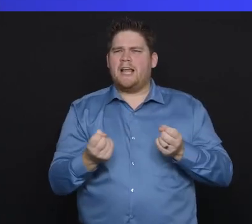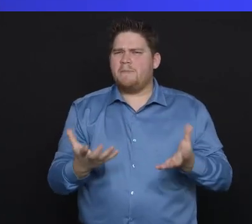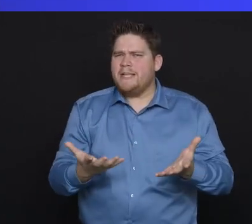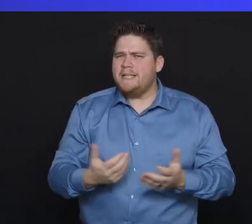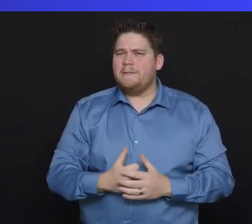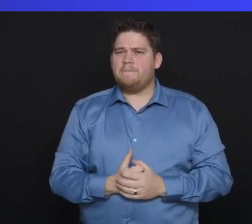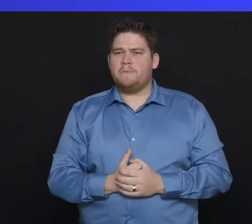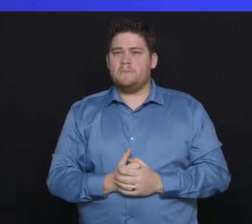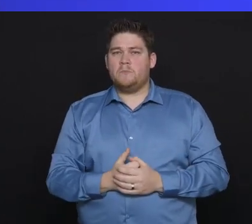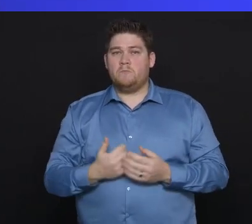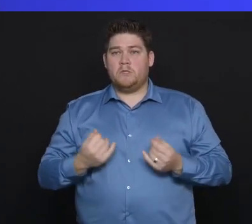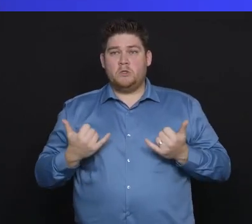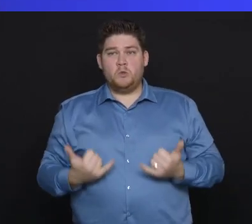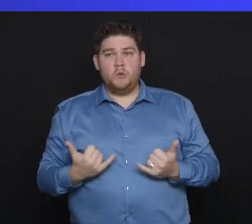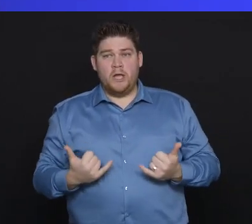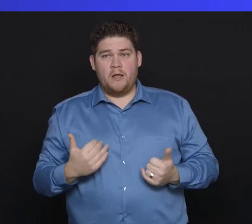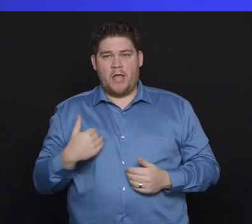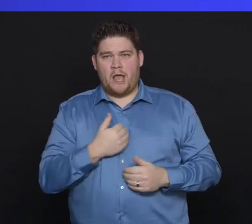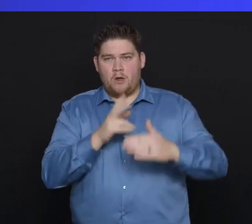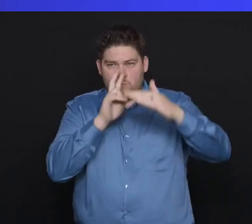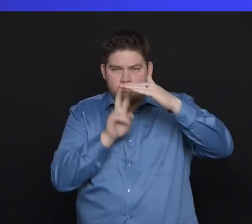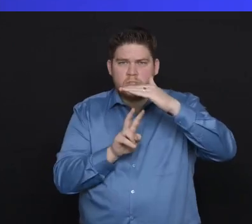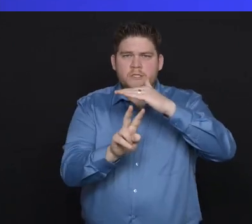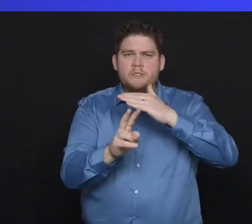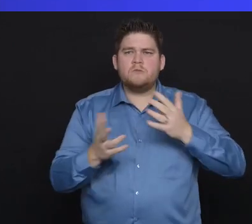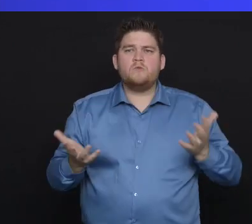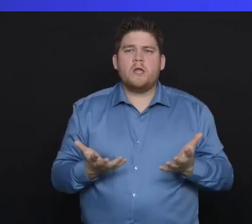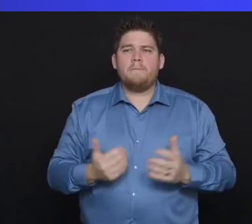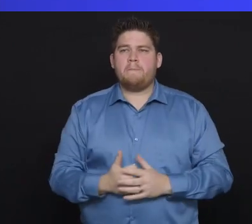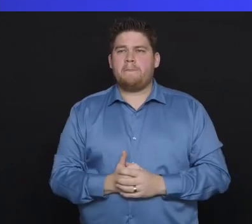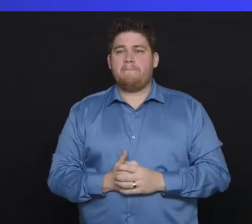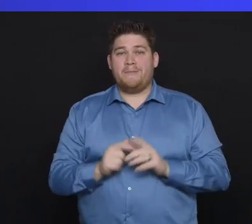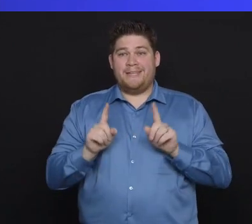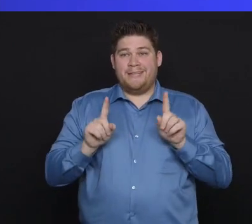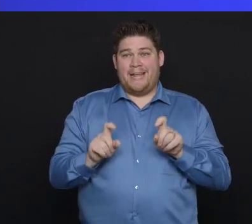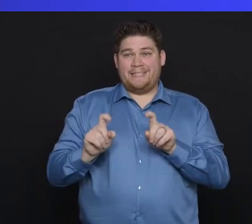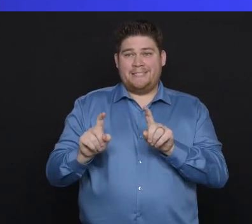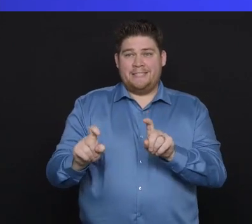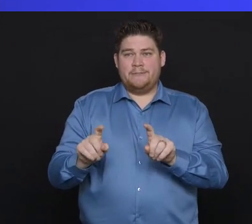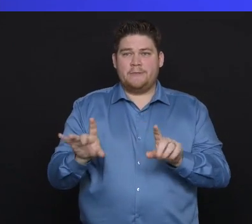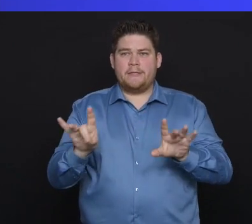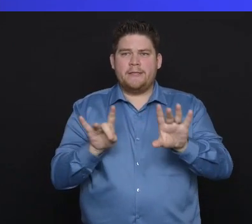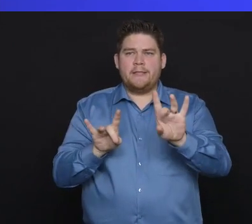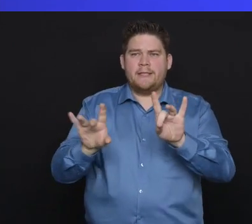today's projections if the demographic of people is relatively exclusive?